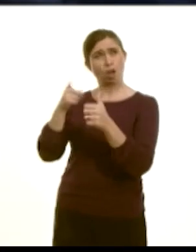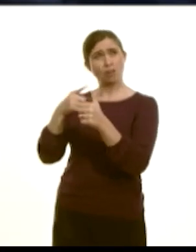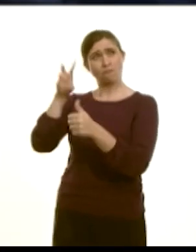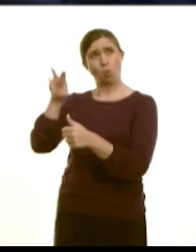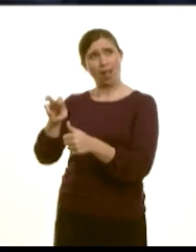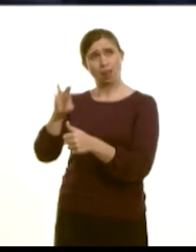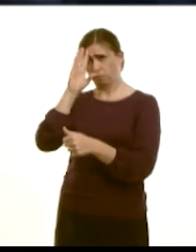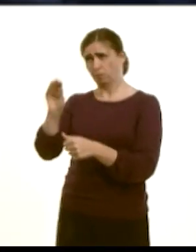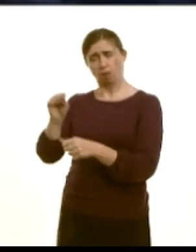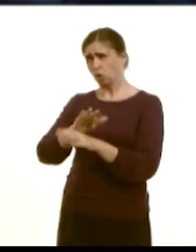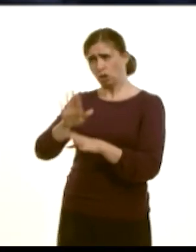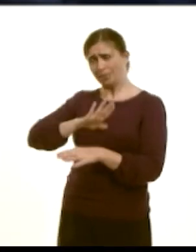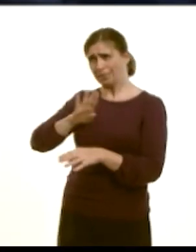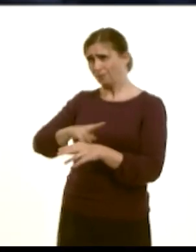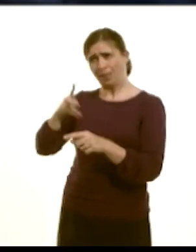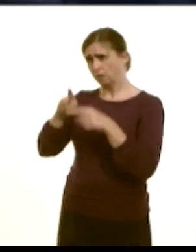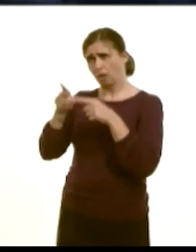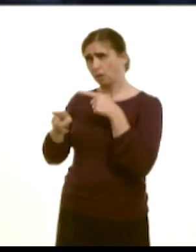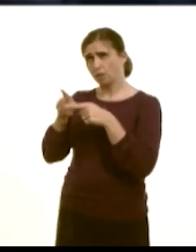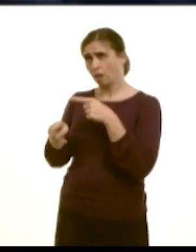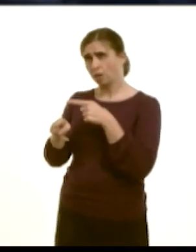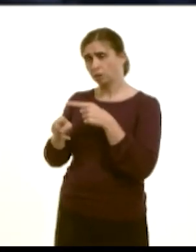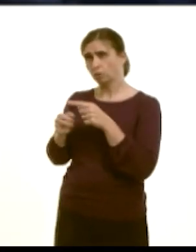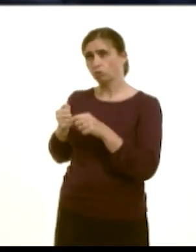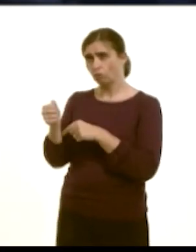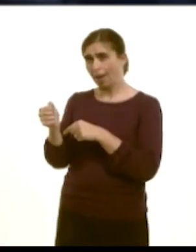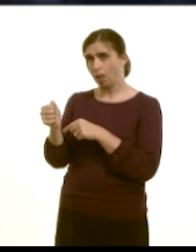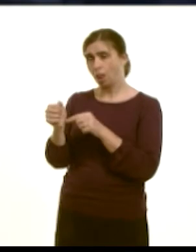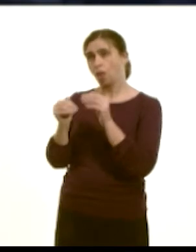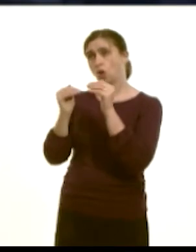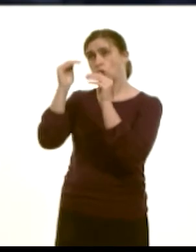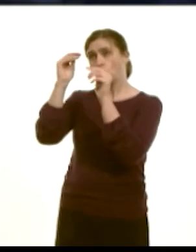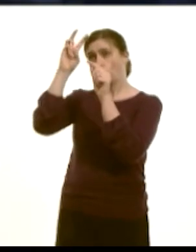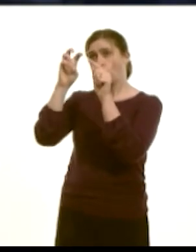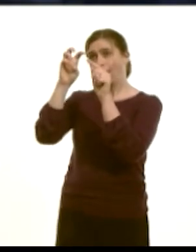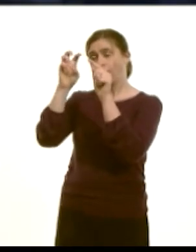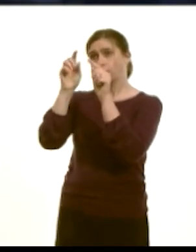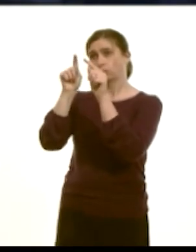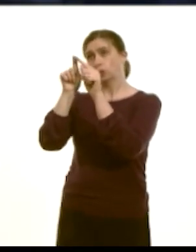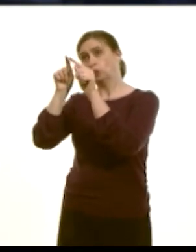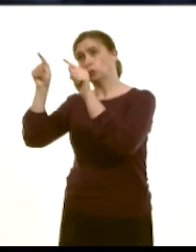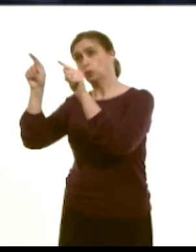not content to see a reduction in the services between north-east Wales and north Wales more